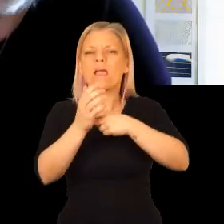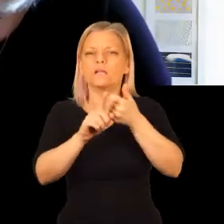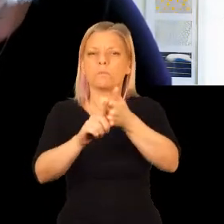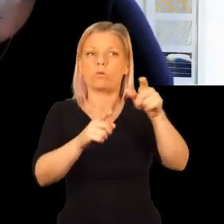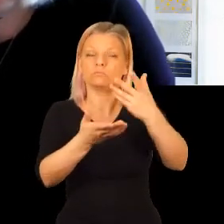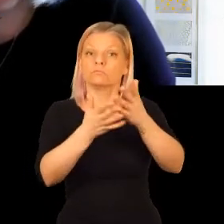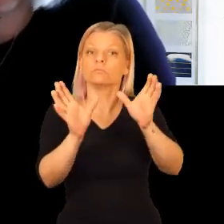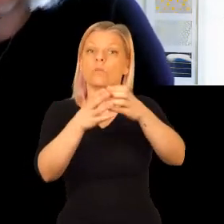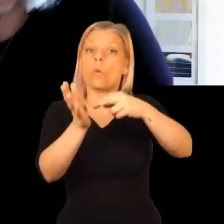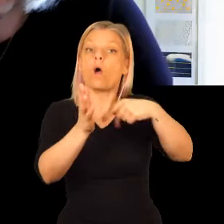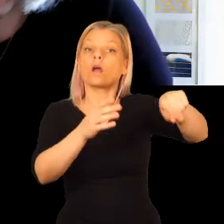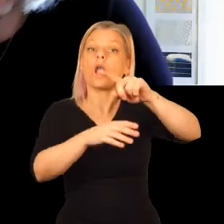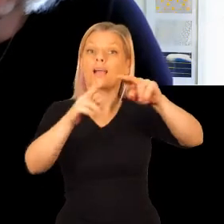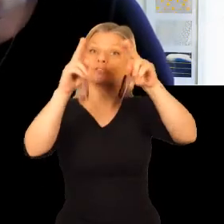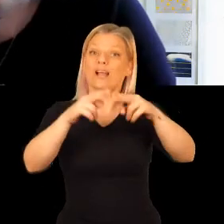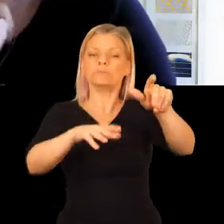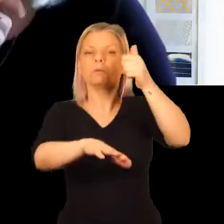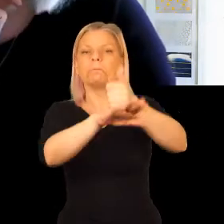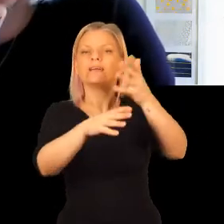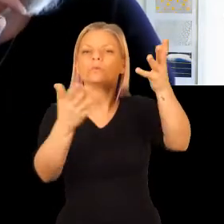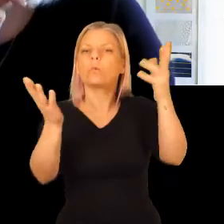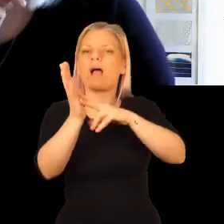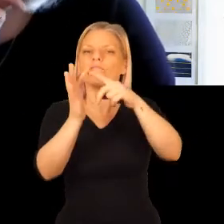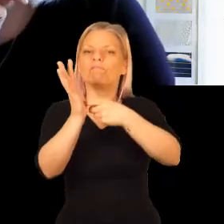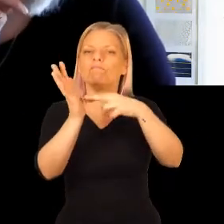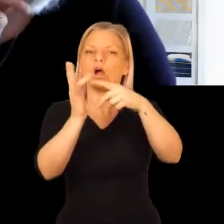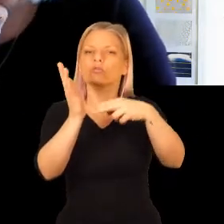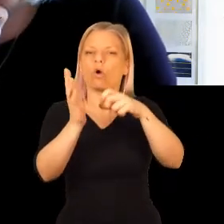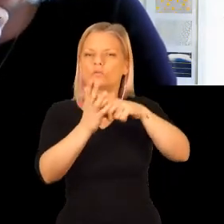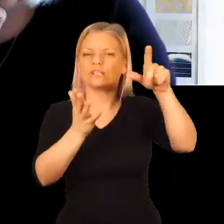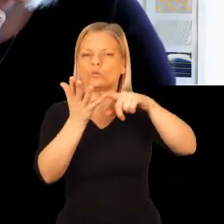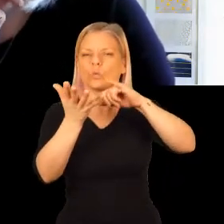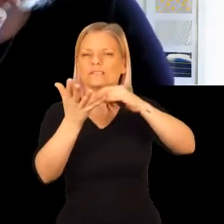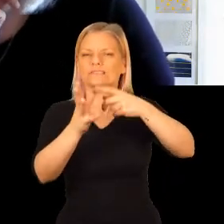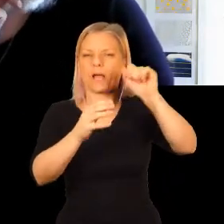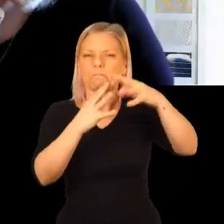organisation that's what's international but it's based in vermont in usa obviously i don't commute